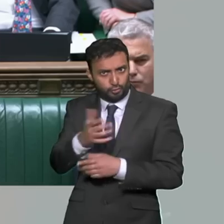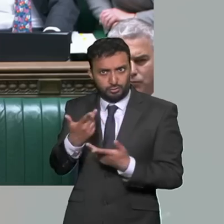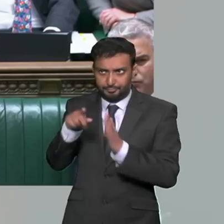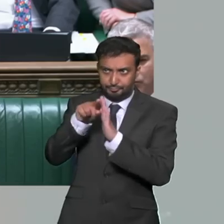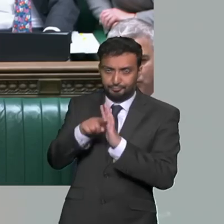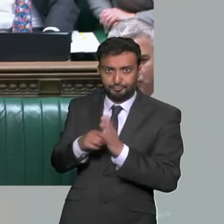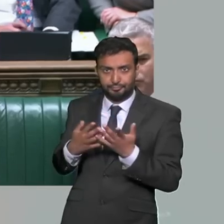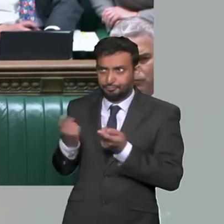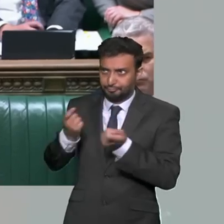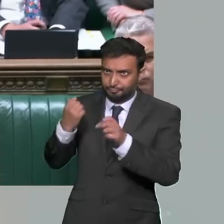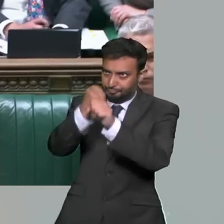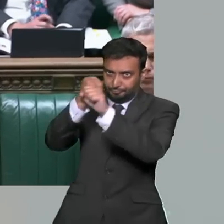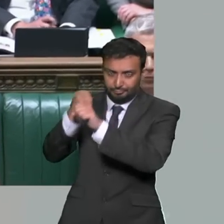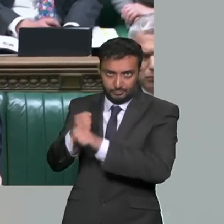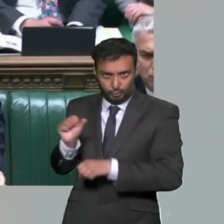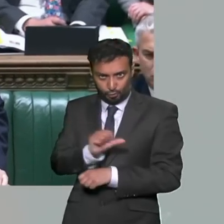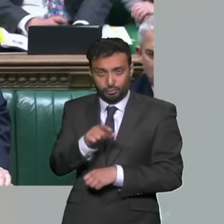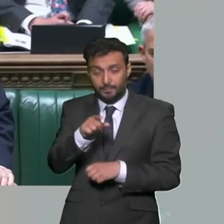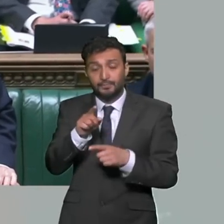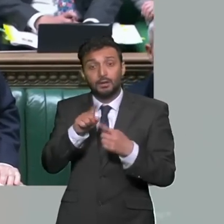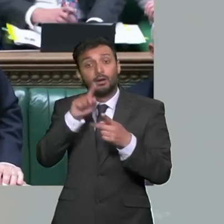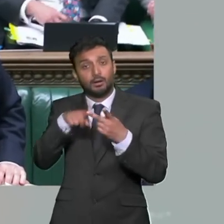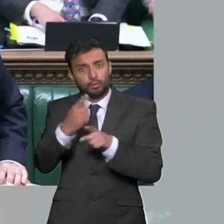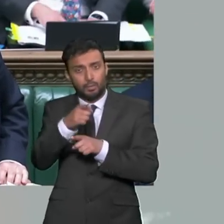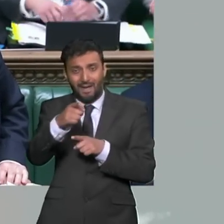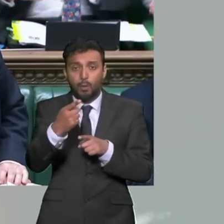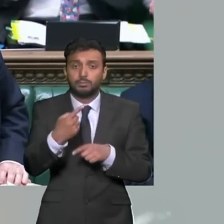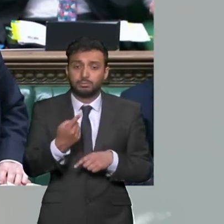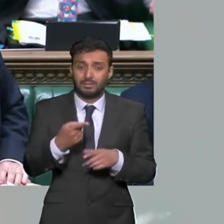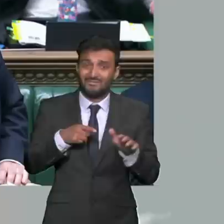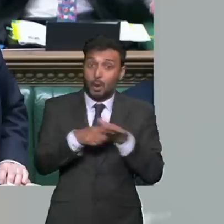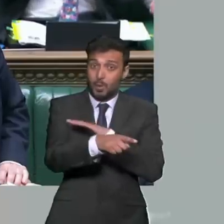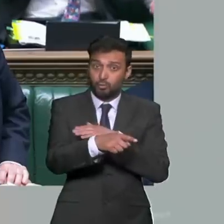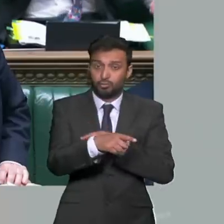When it comes to self-evacuation, the Home Office has launched a new consultation to